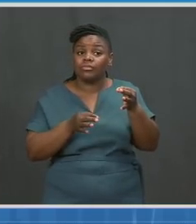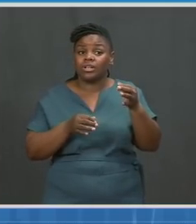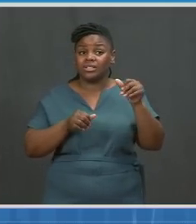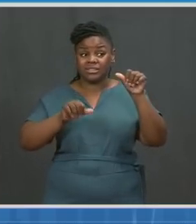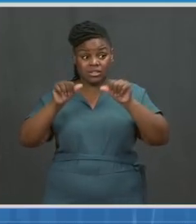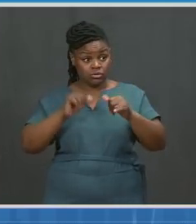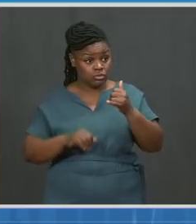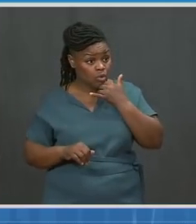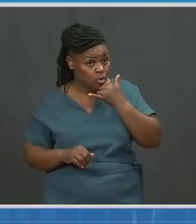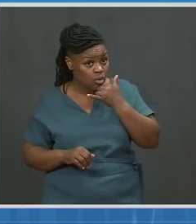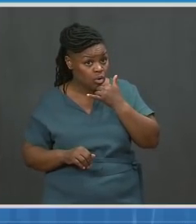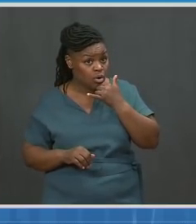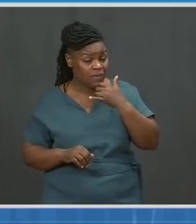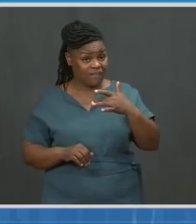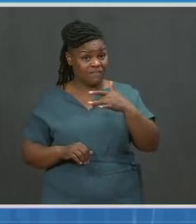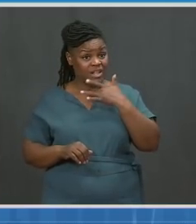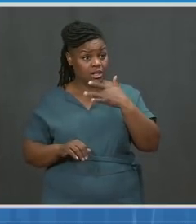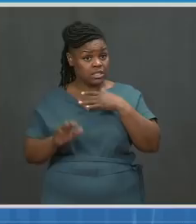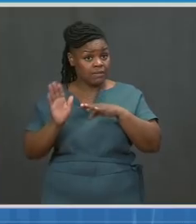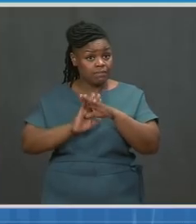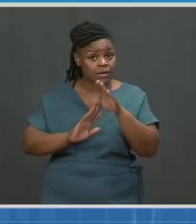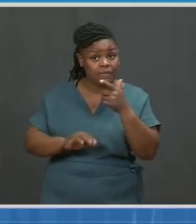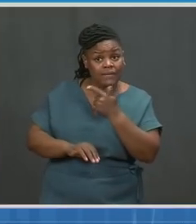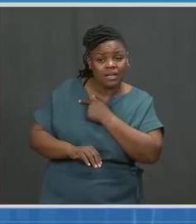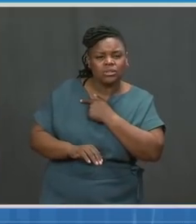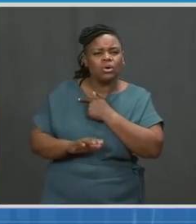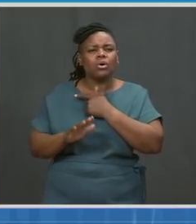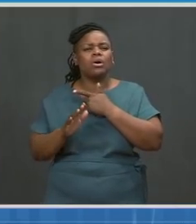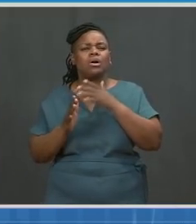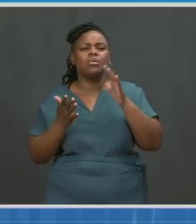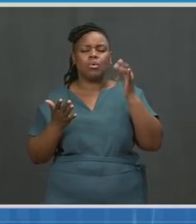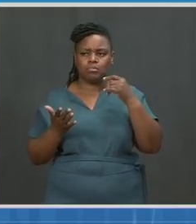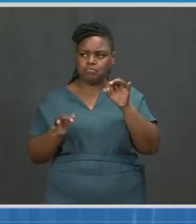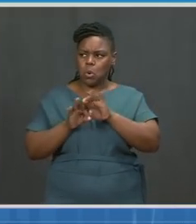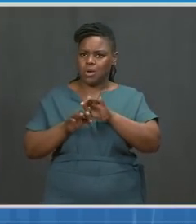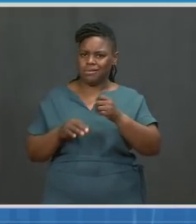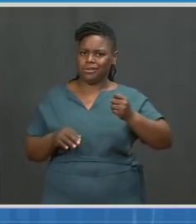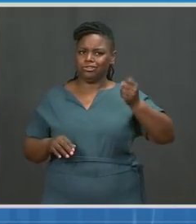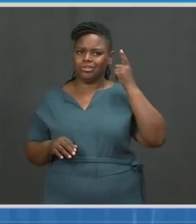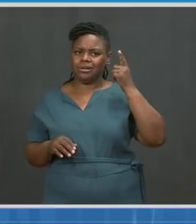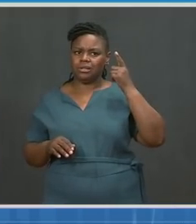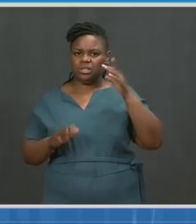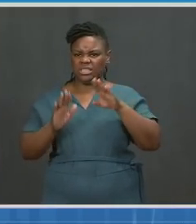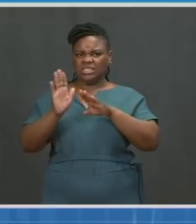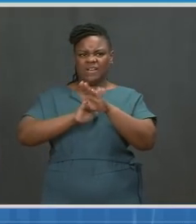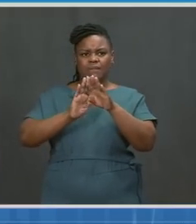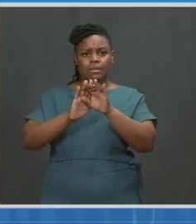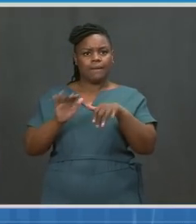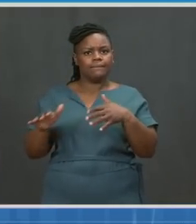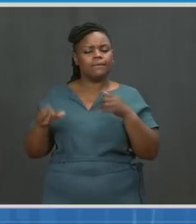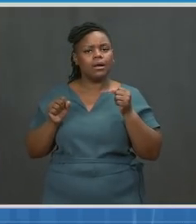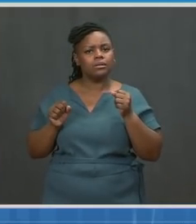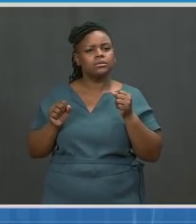We believe and know that the science moved quickly. We've enrolled in 100 -- 100,000 people in these trials,